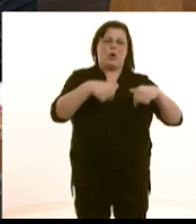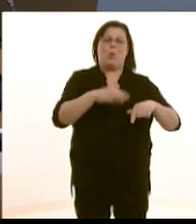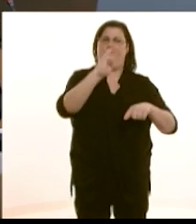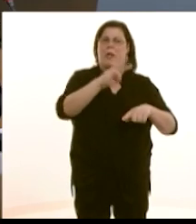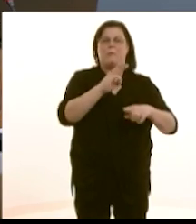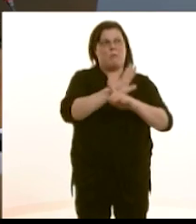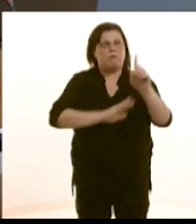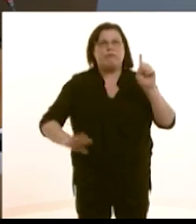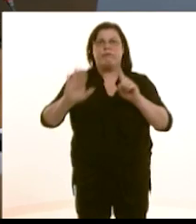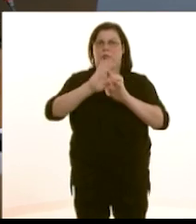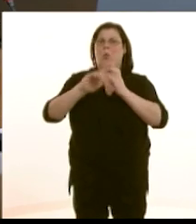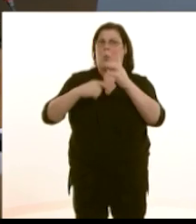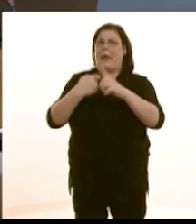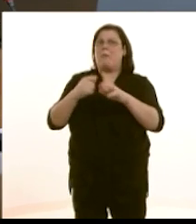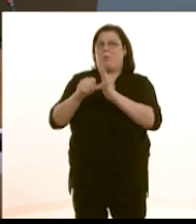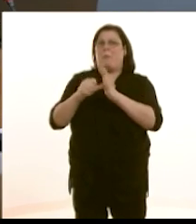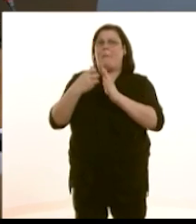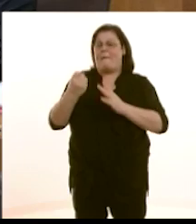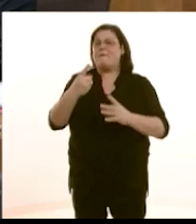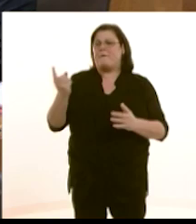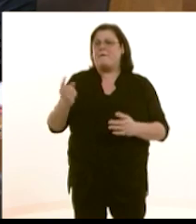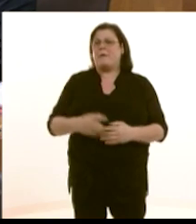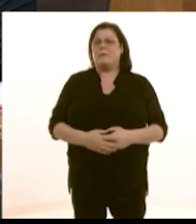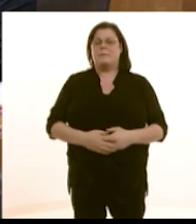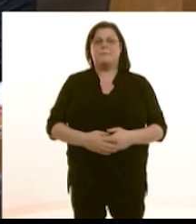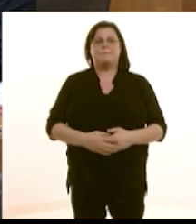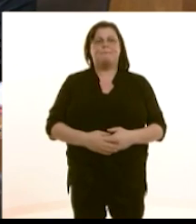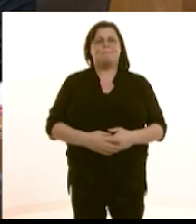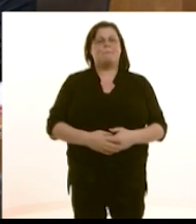Wales. Itís a problem for all of us, that much is true. He also said that we are able